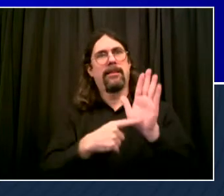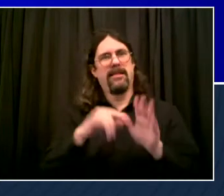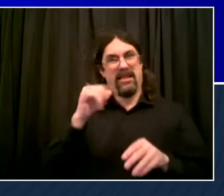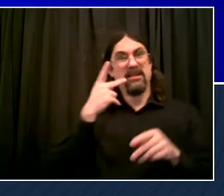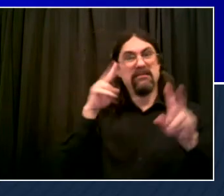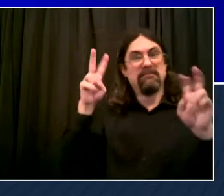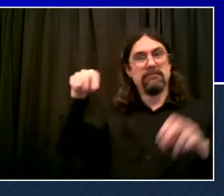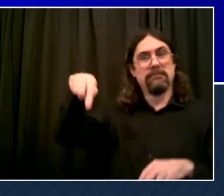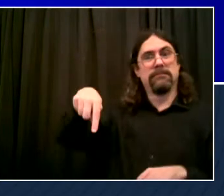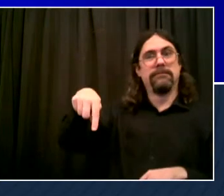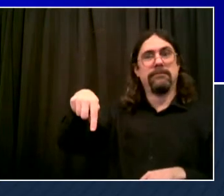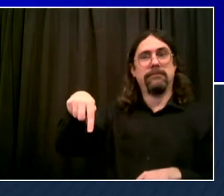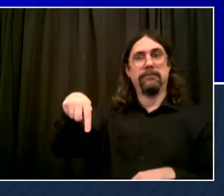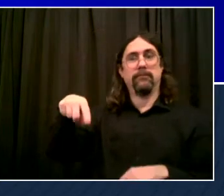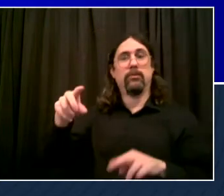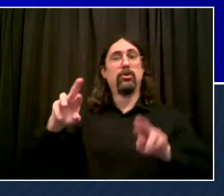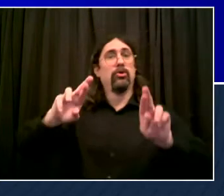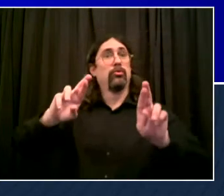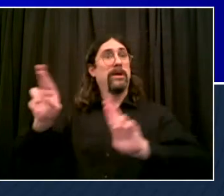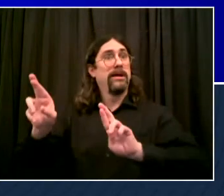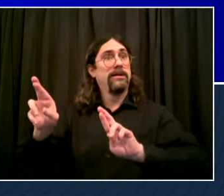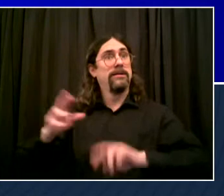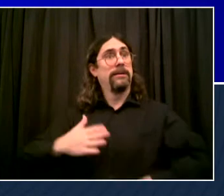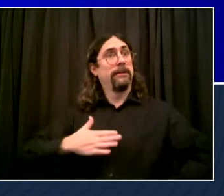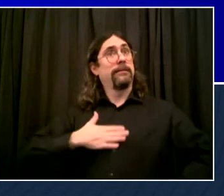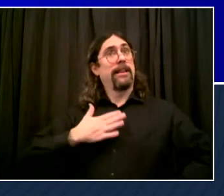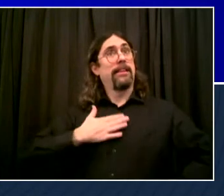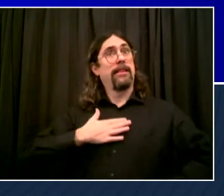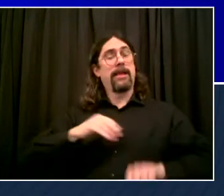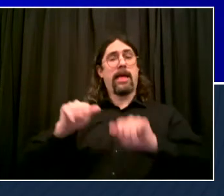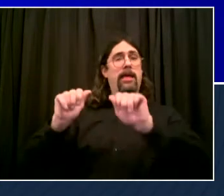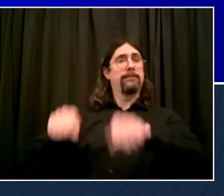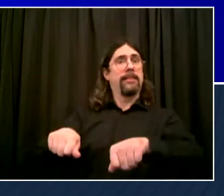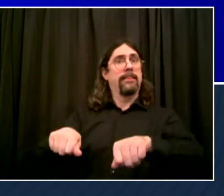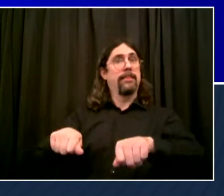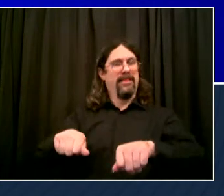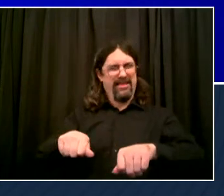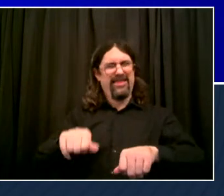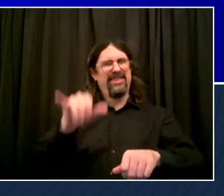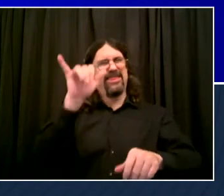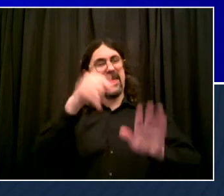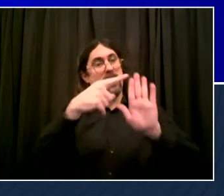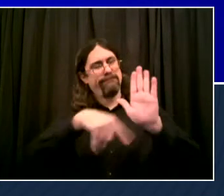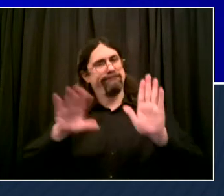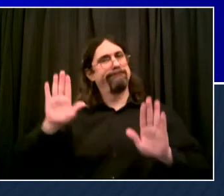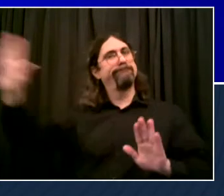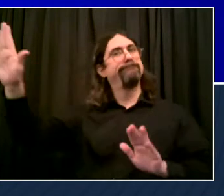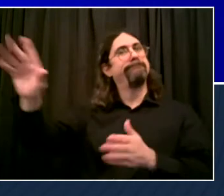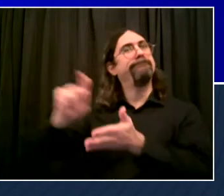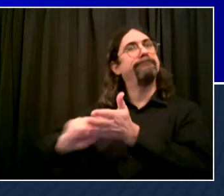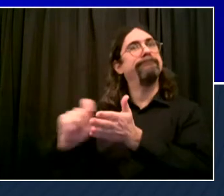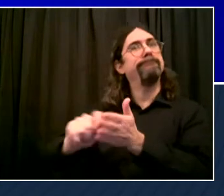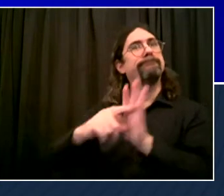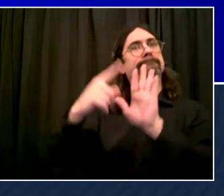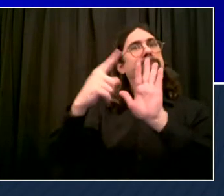I THINK MOST NEW YORKERS VHAE HAD THE OPPORTUNITY MAKING OUR CITY